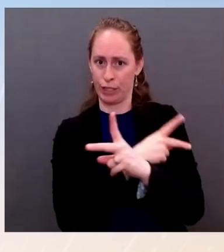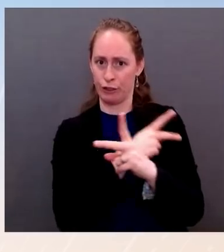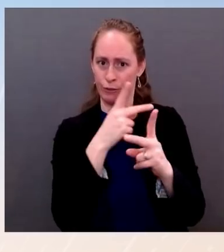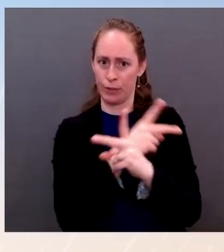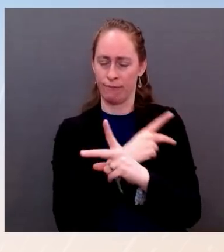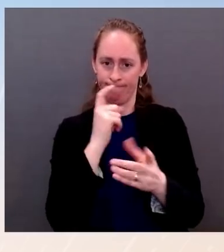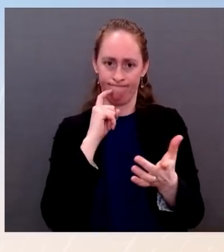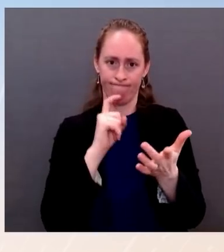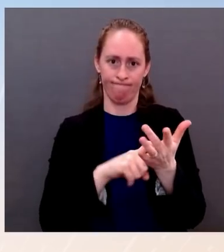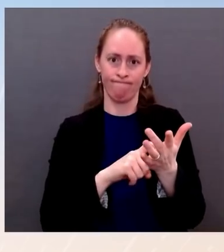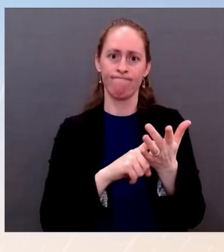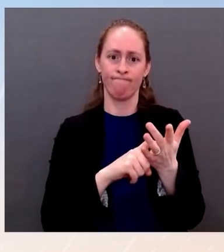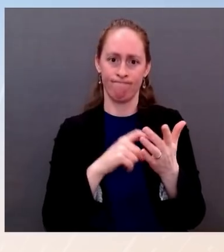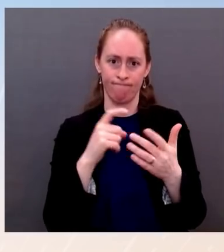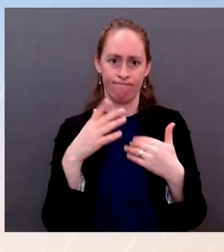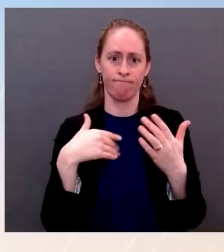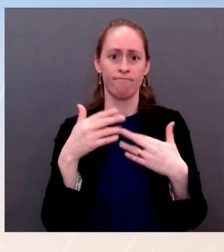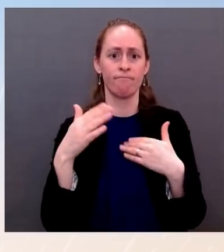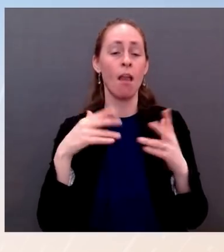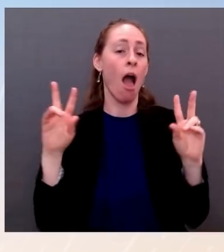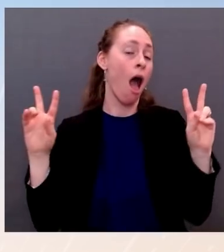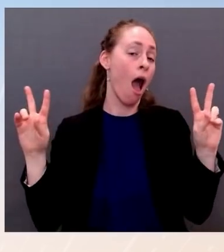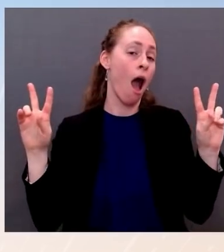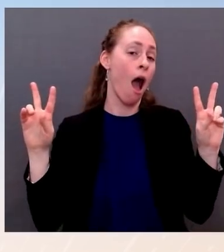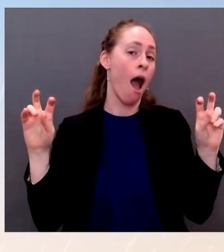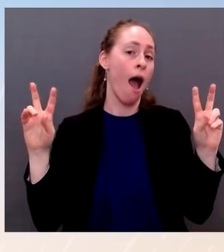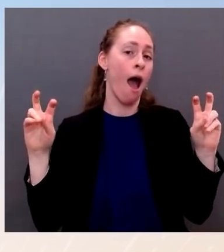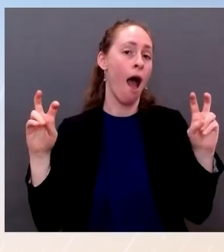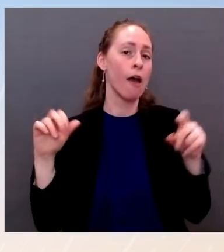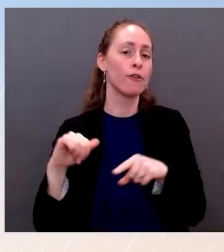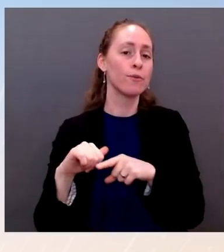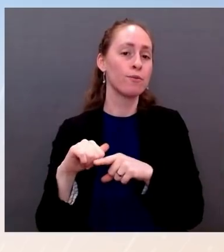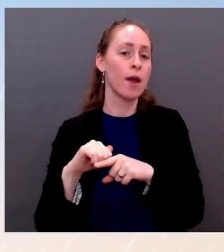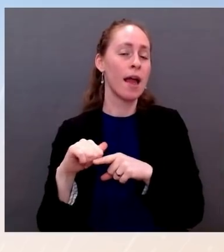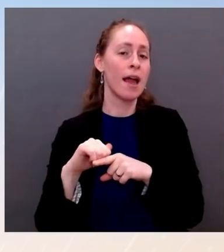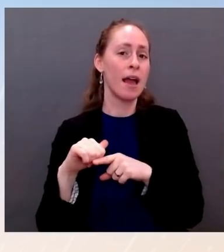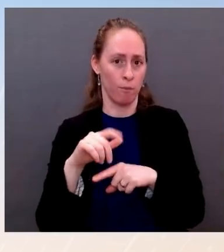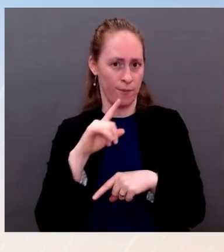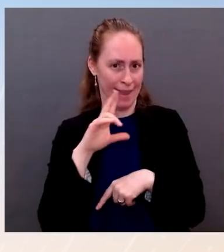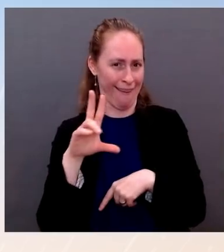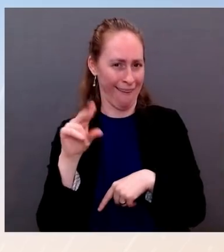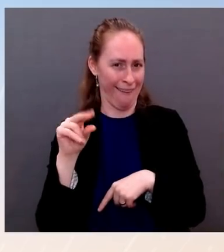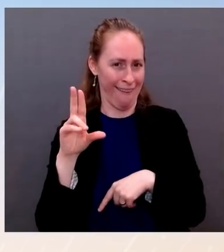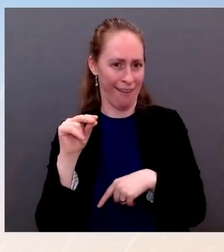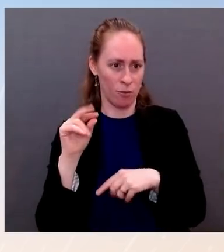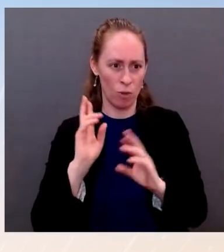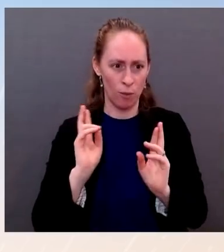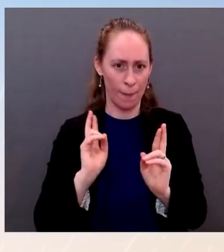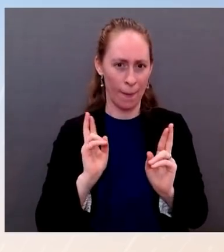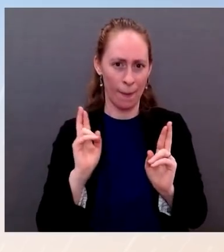In terms of what it means and what he's preparing for, I would point you to what our National Security Advisor just said, which is that, you know,